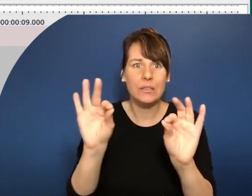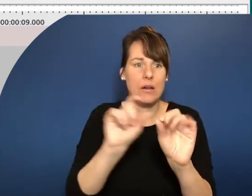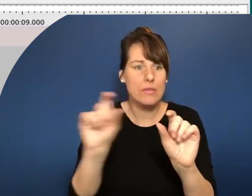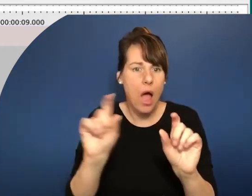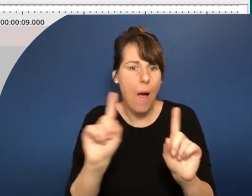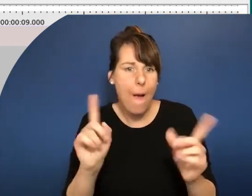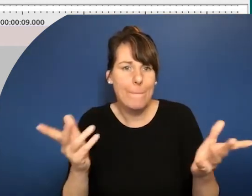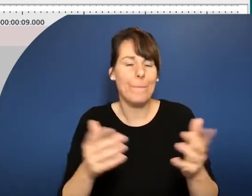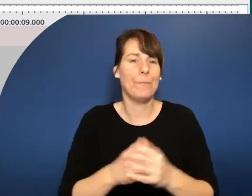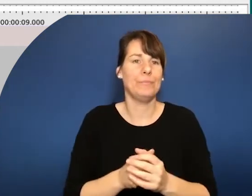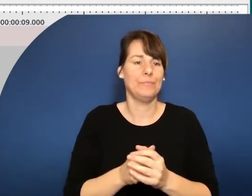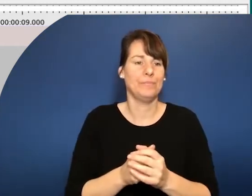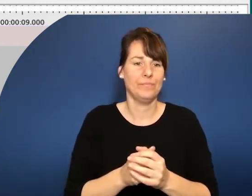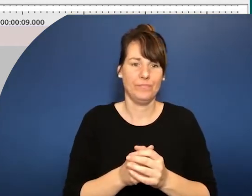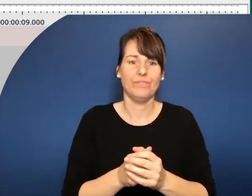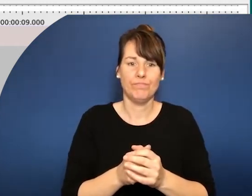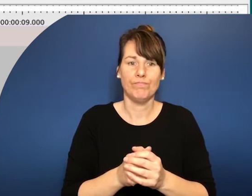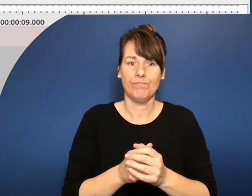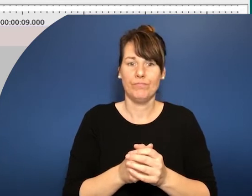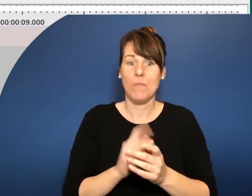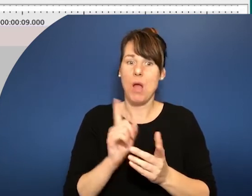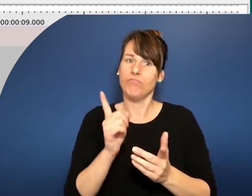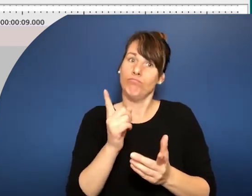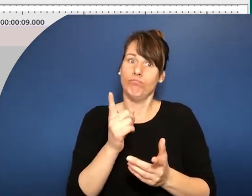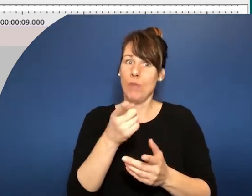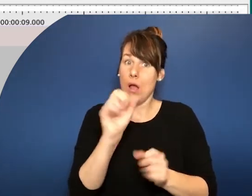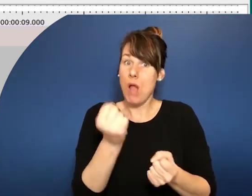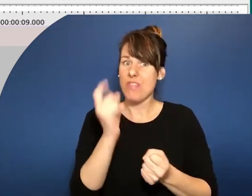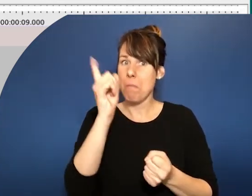And I'm going to talk about all of these options later in the upcoming videos.